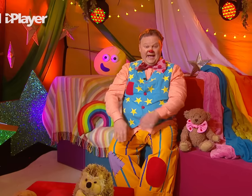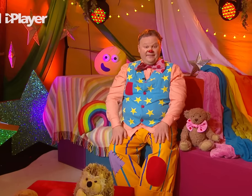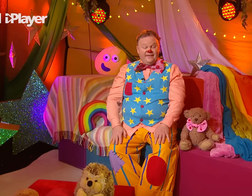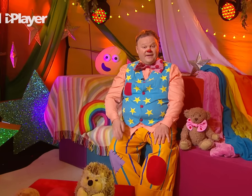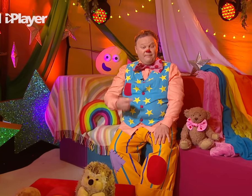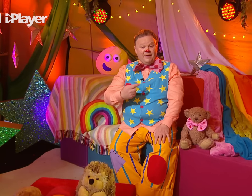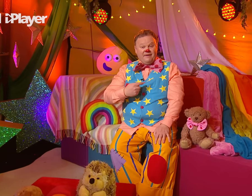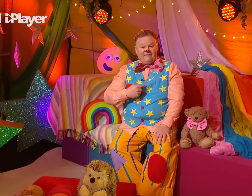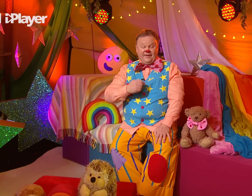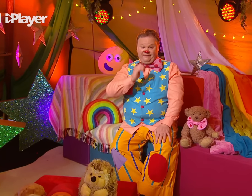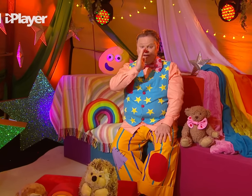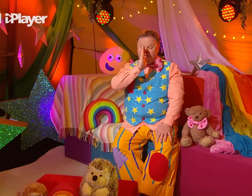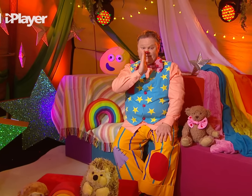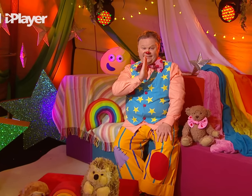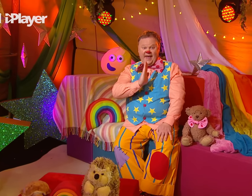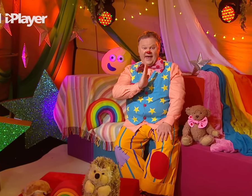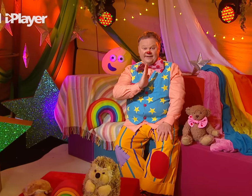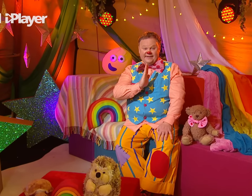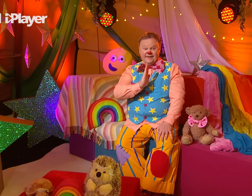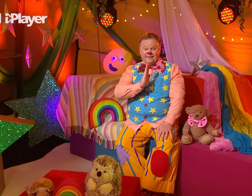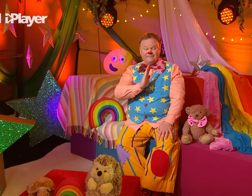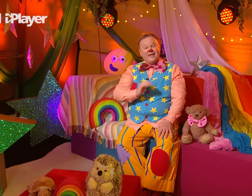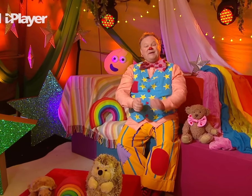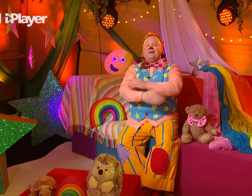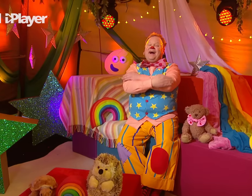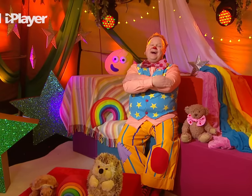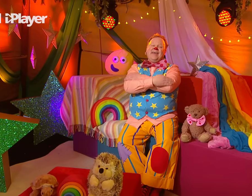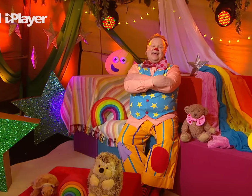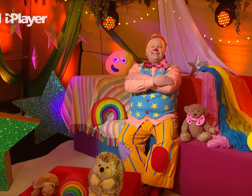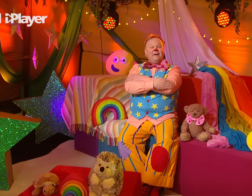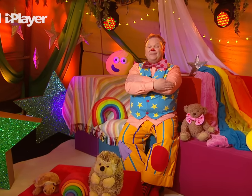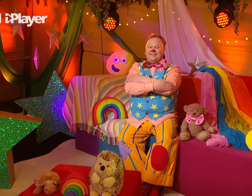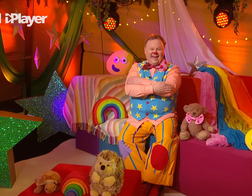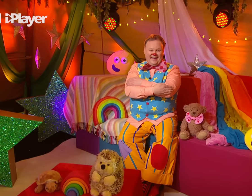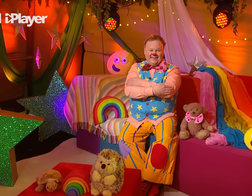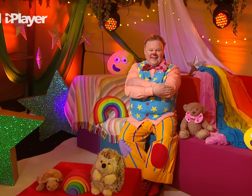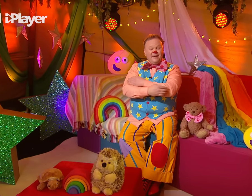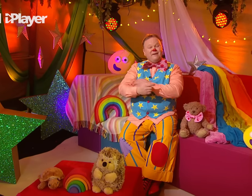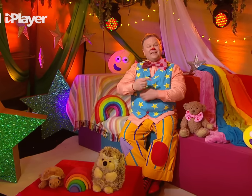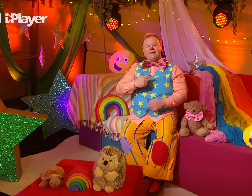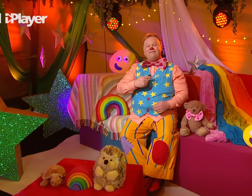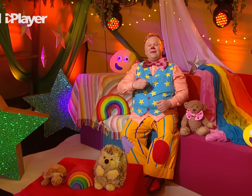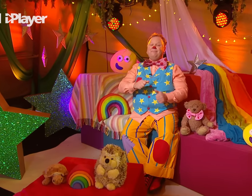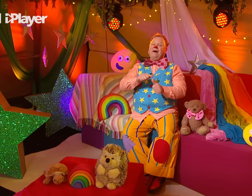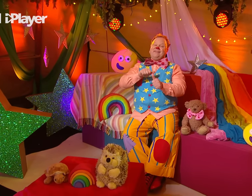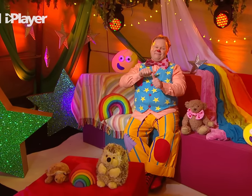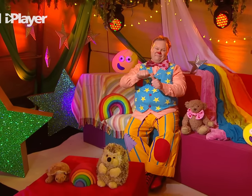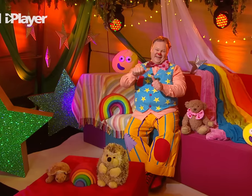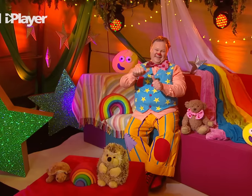and this can make me feel very sad but hugging tumble ted makes me feel much better